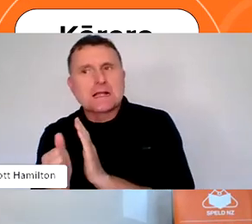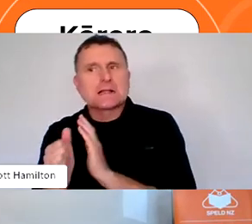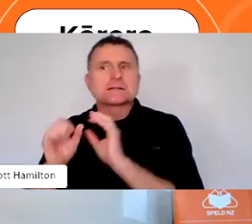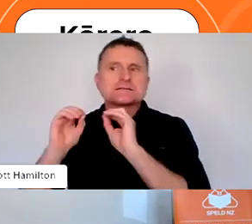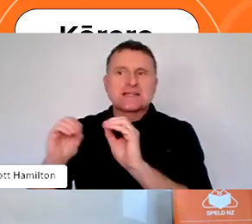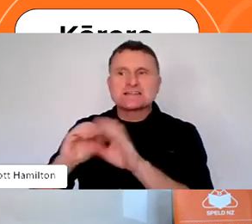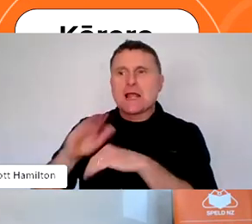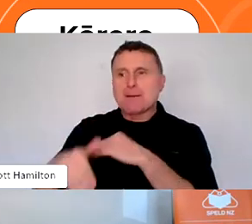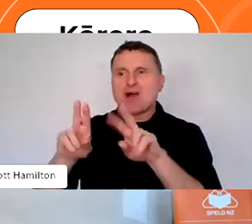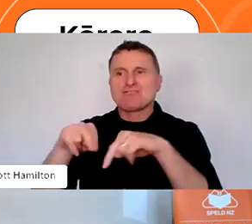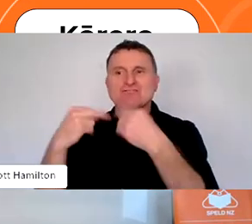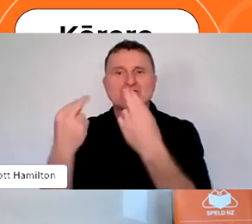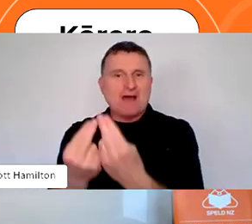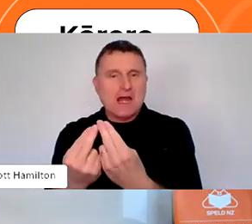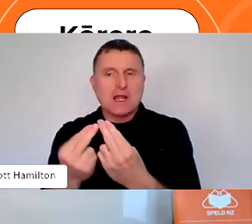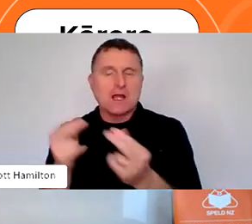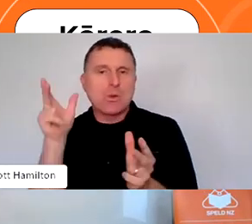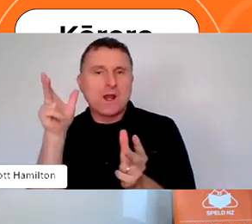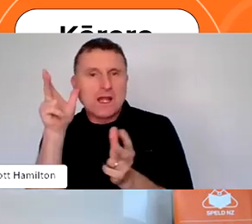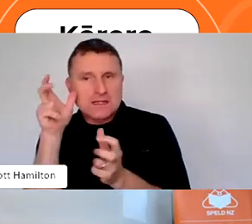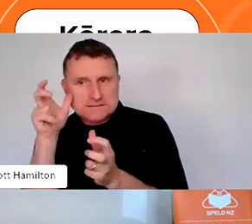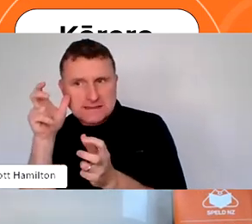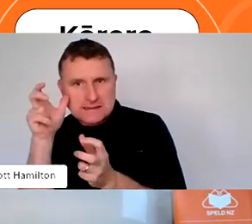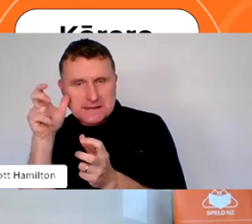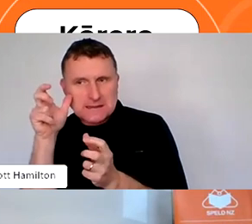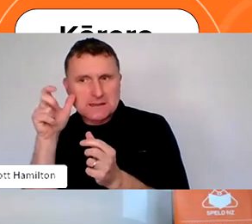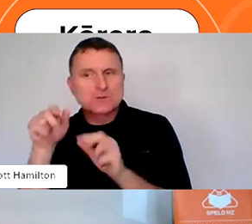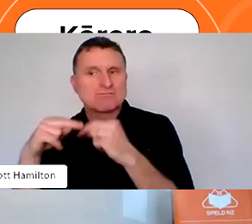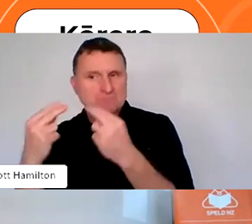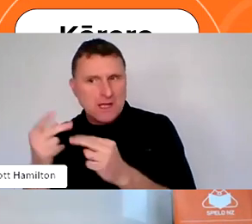as every child is an individual with mana? So I'll open it up to